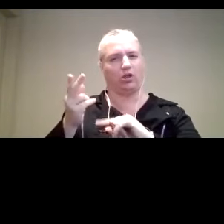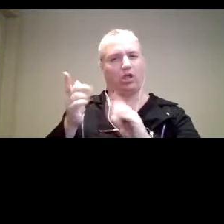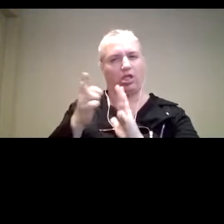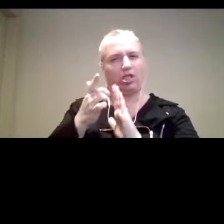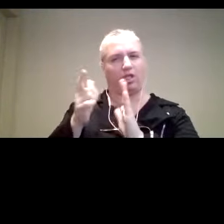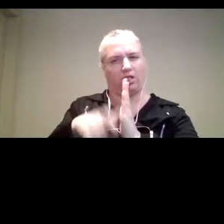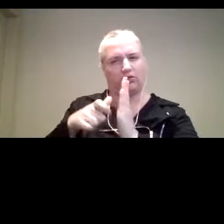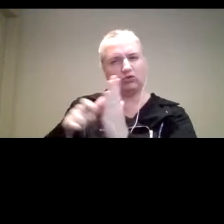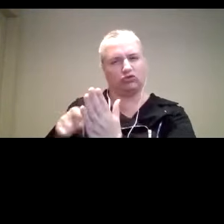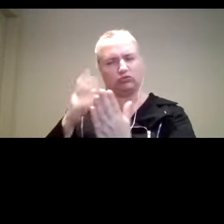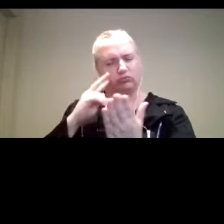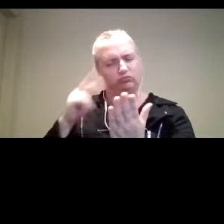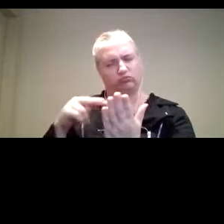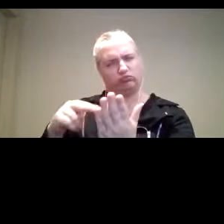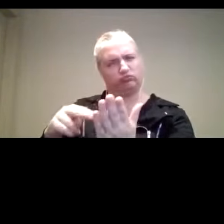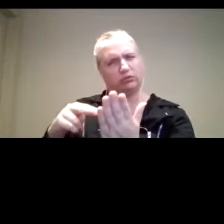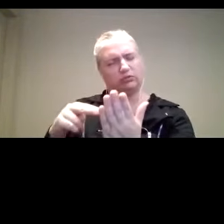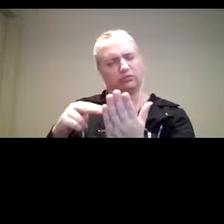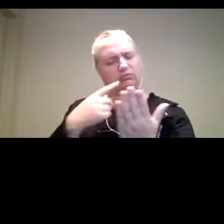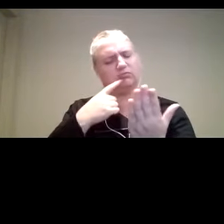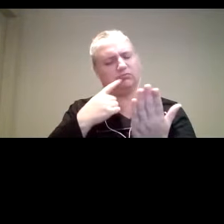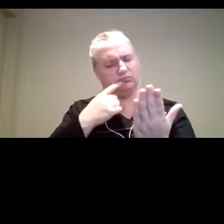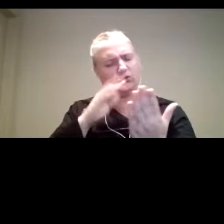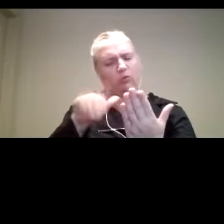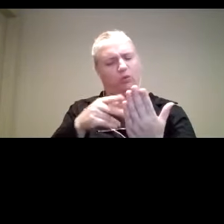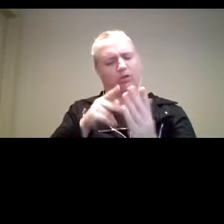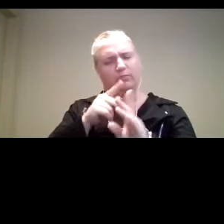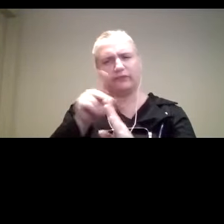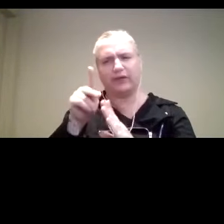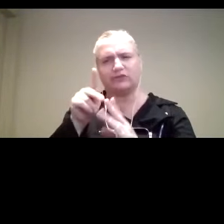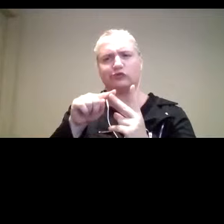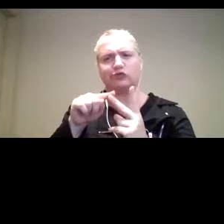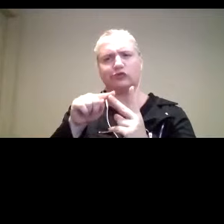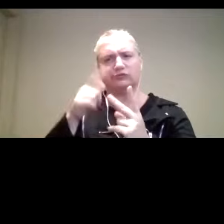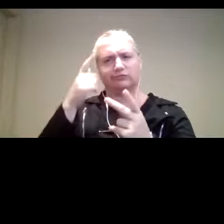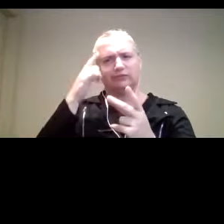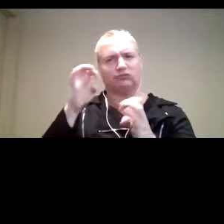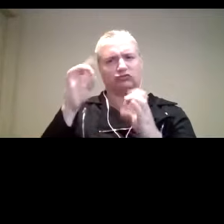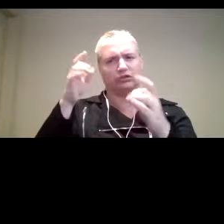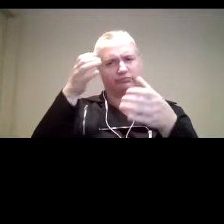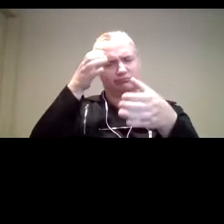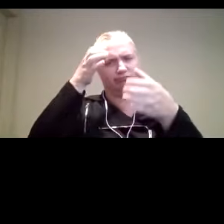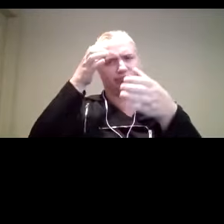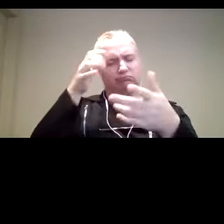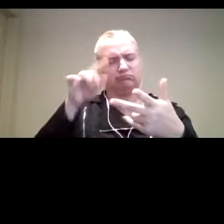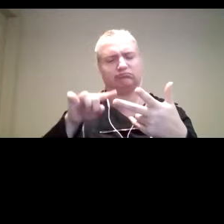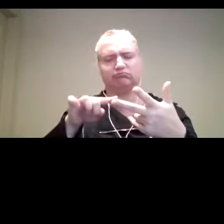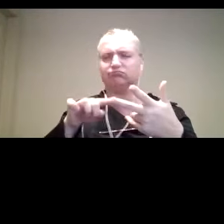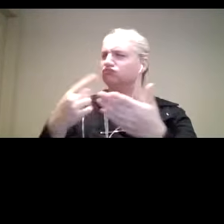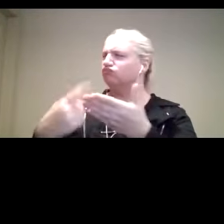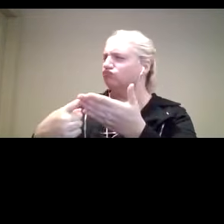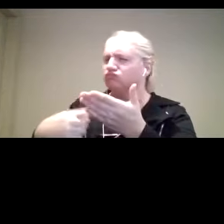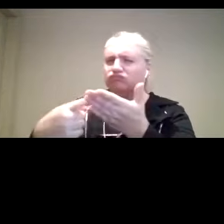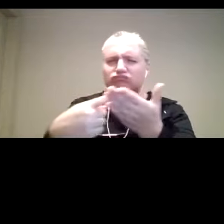everybody started talking. The professionals and the scholars started talking about, well, what is this gonna do?